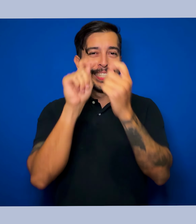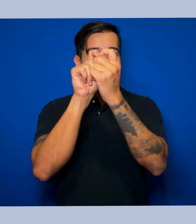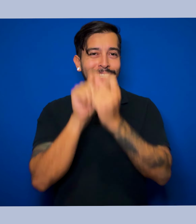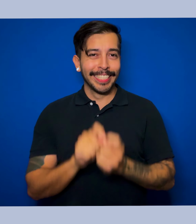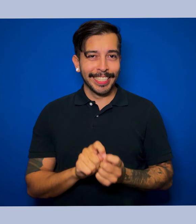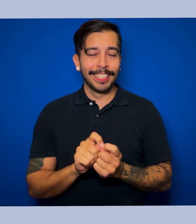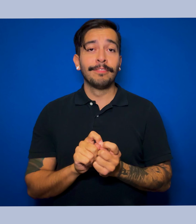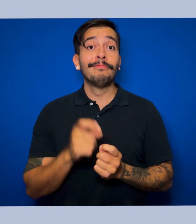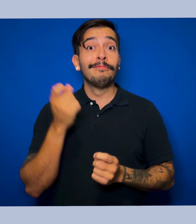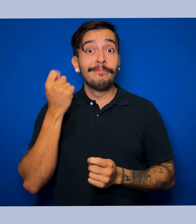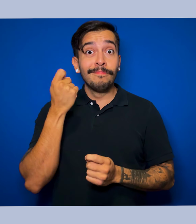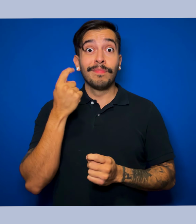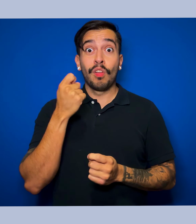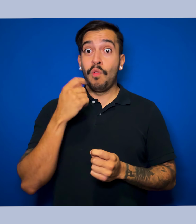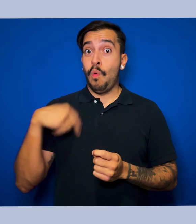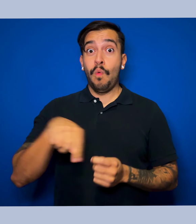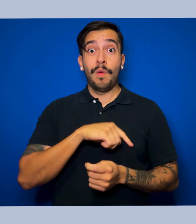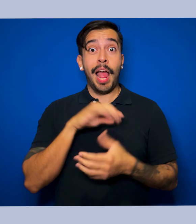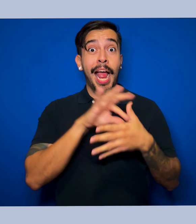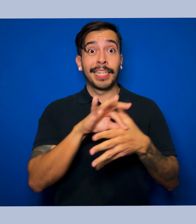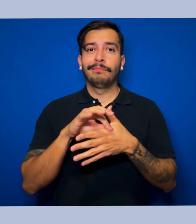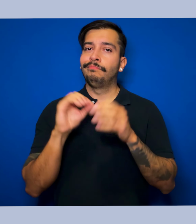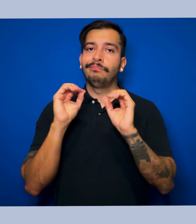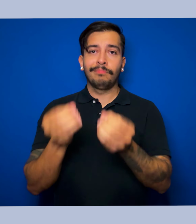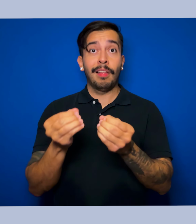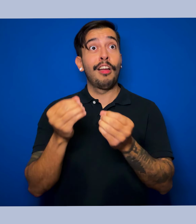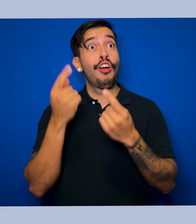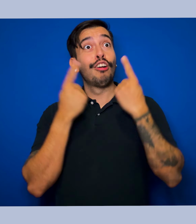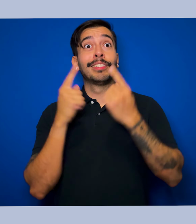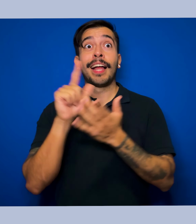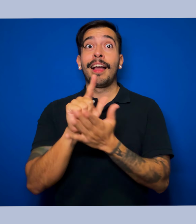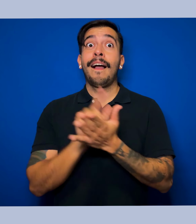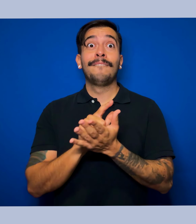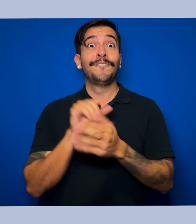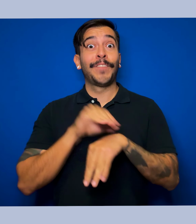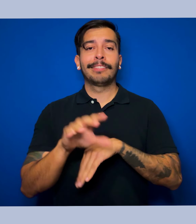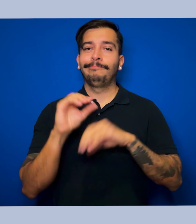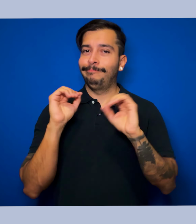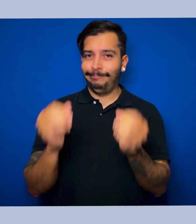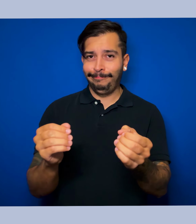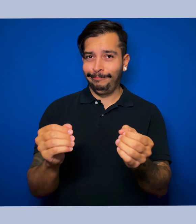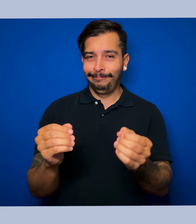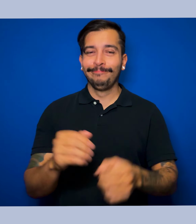for more details. None of our content should be considered legal advice.